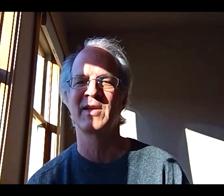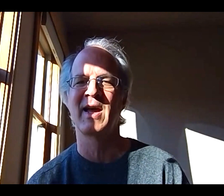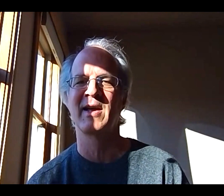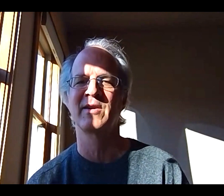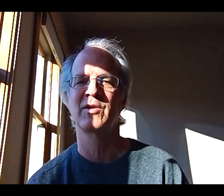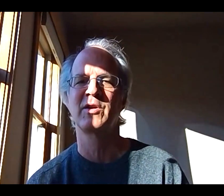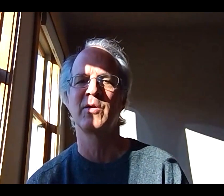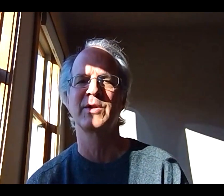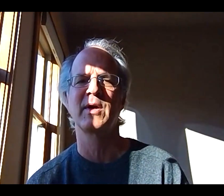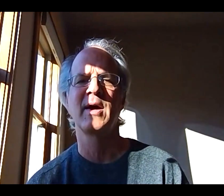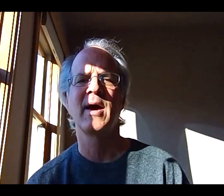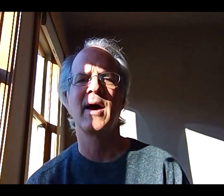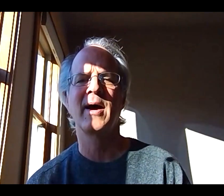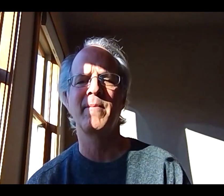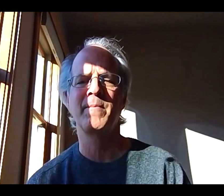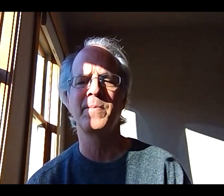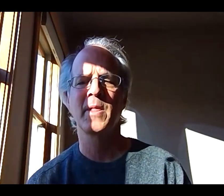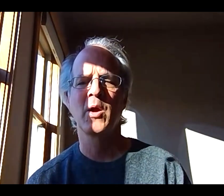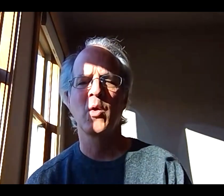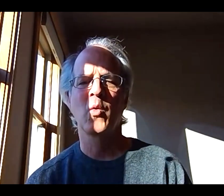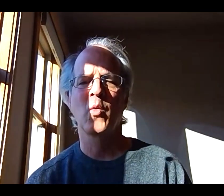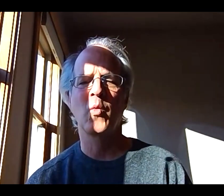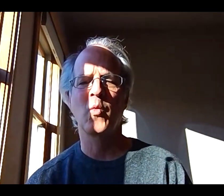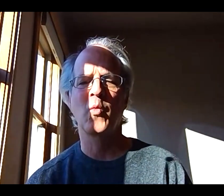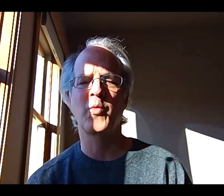today. And, you know,